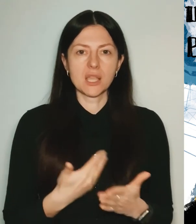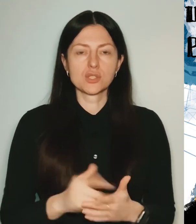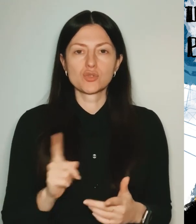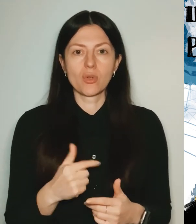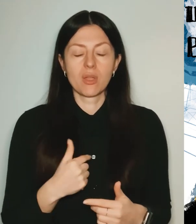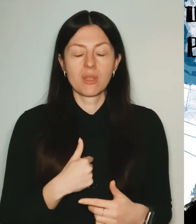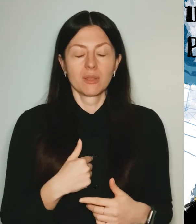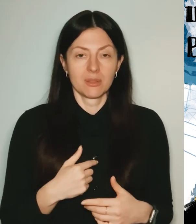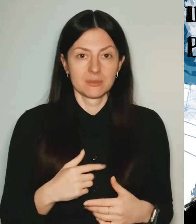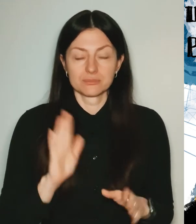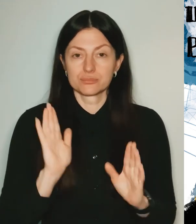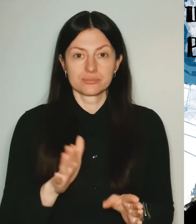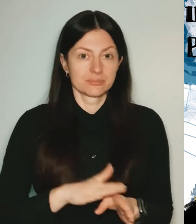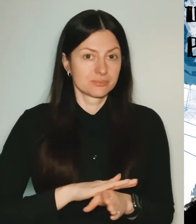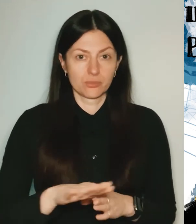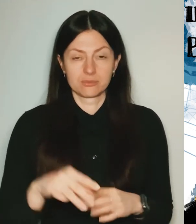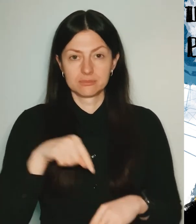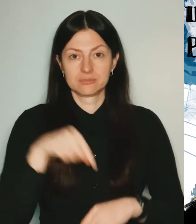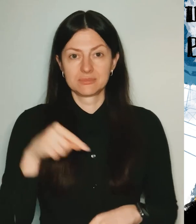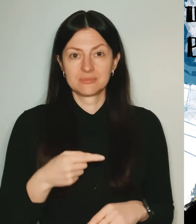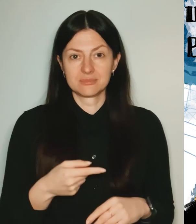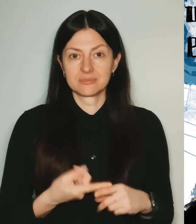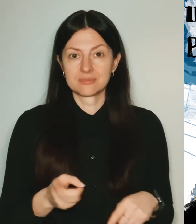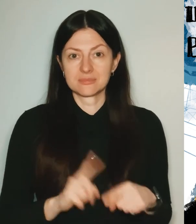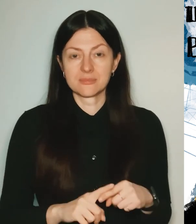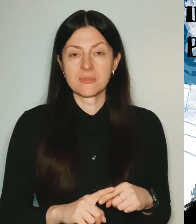I think I will drown in these feelings.